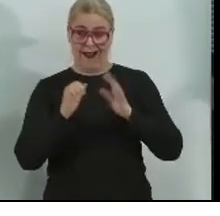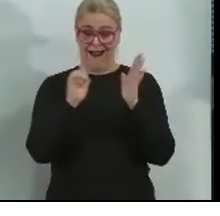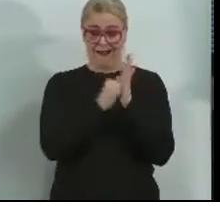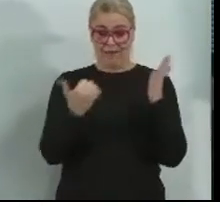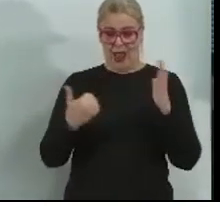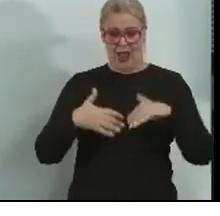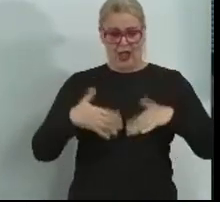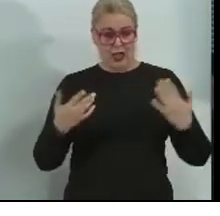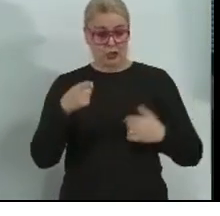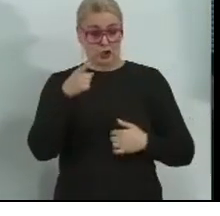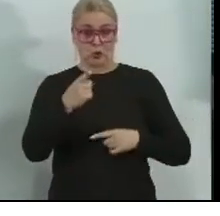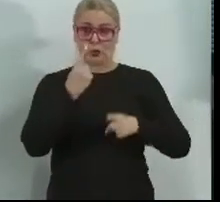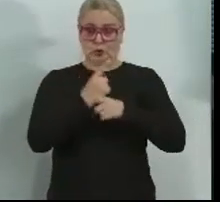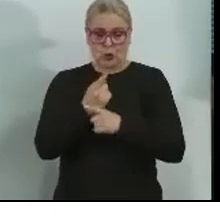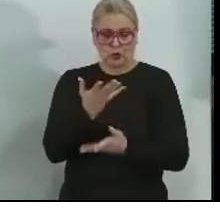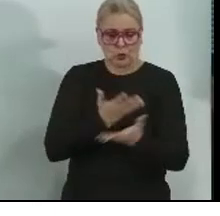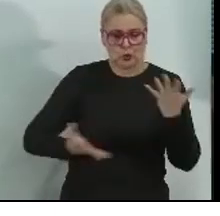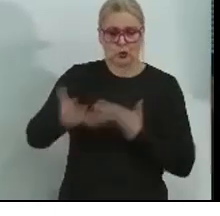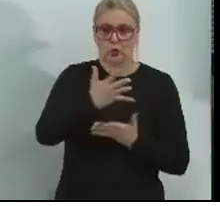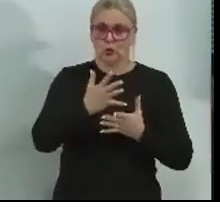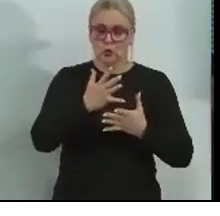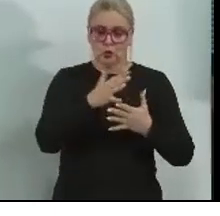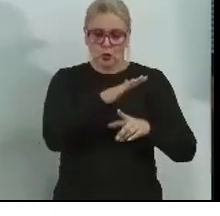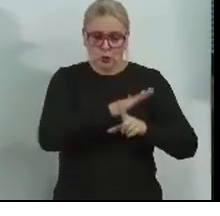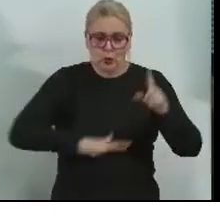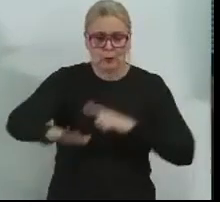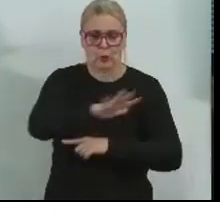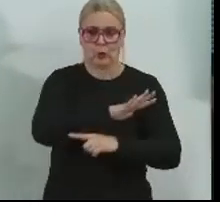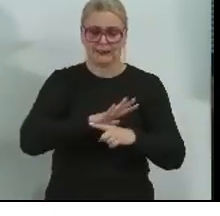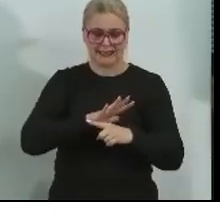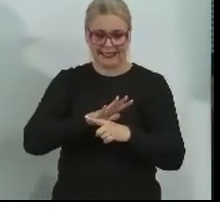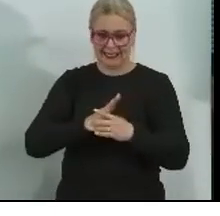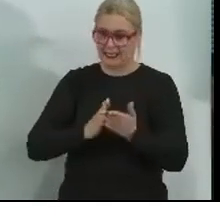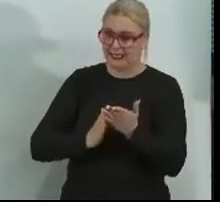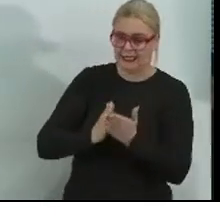And unless you've got a buy in from the community, you're not going to feel comfortable to press